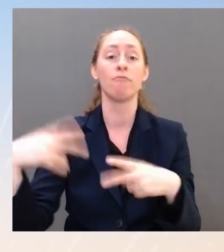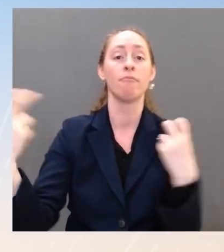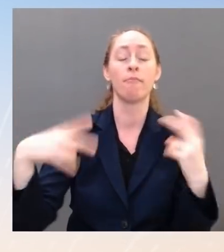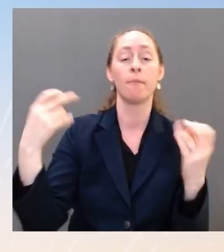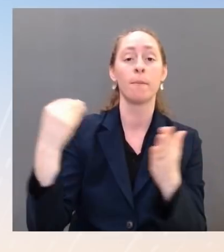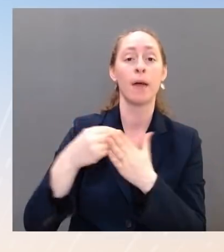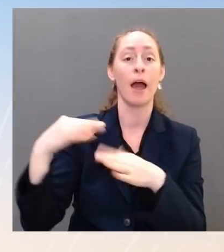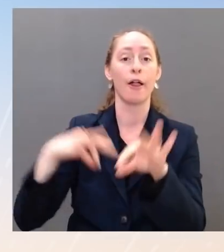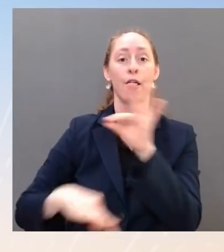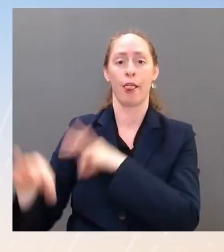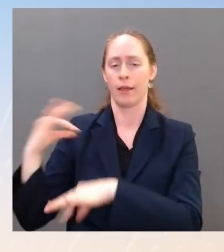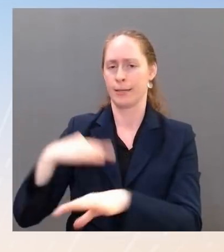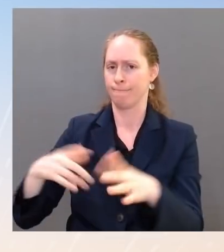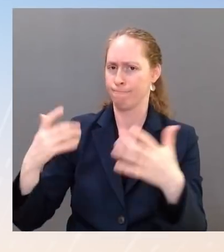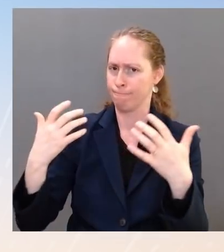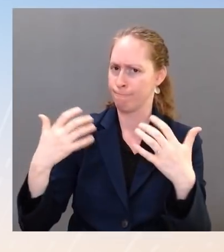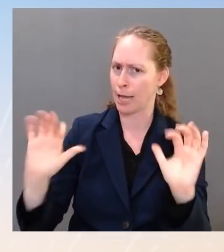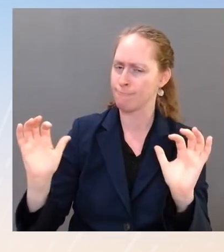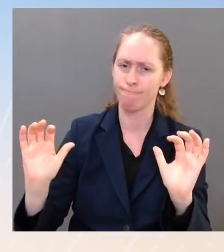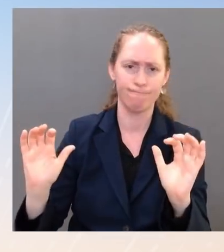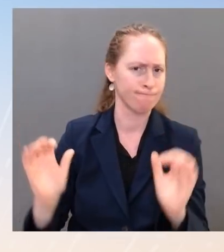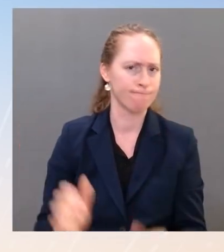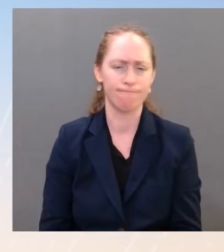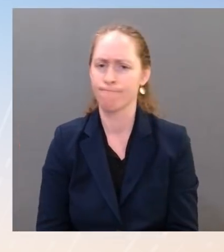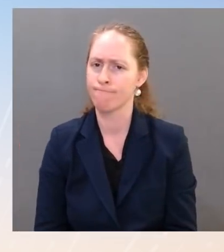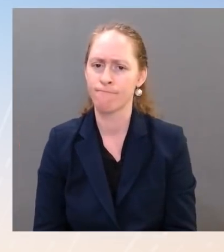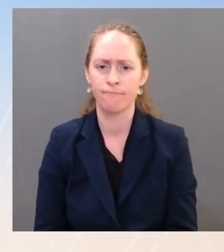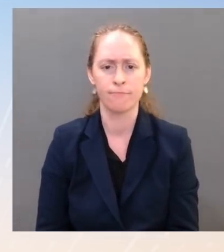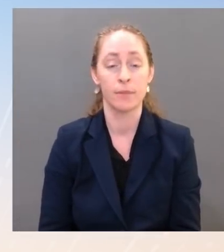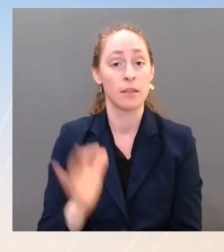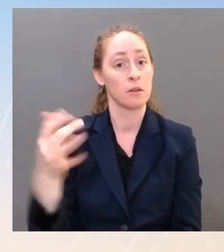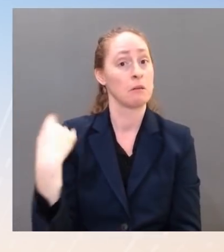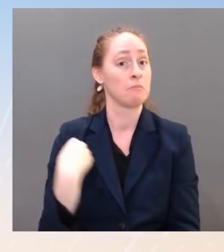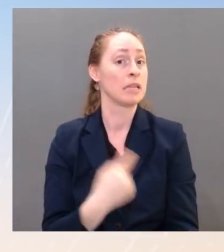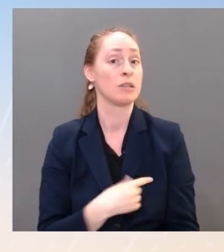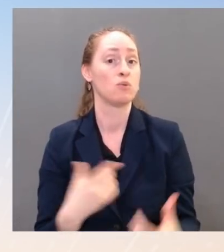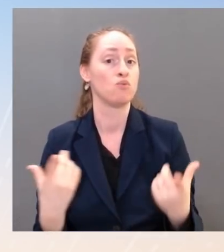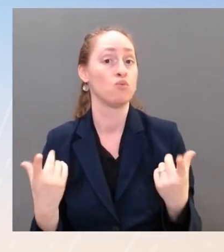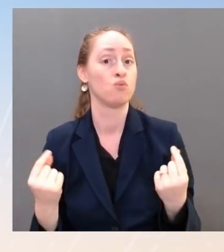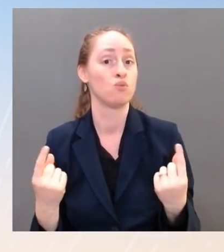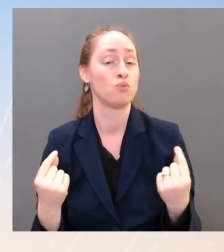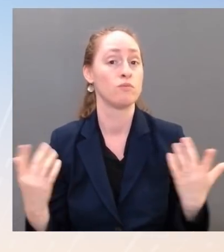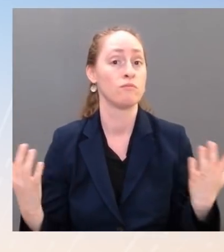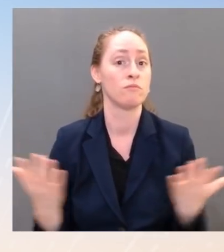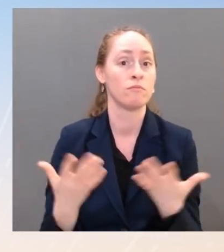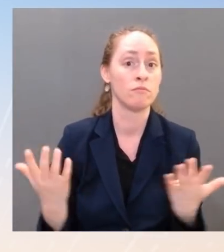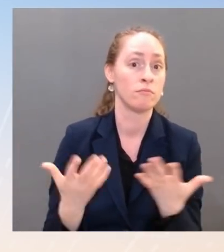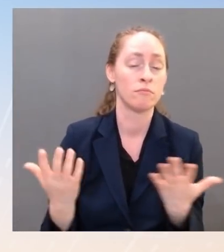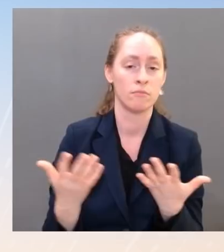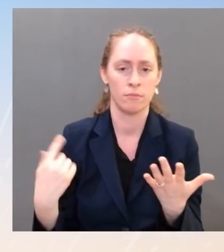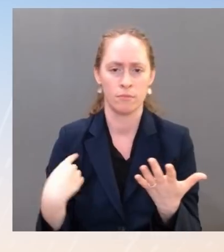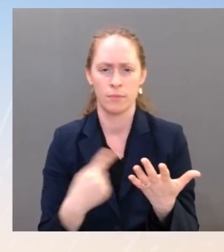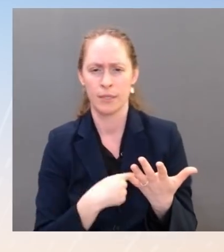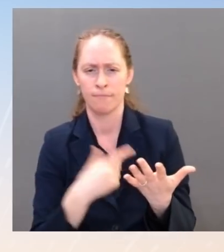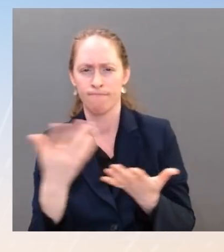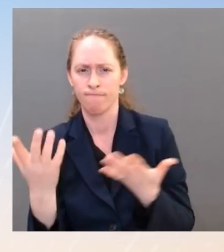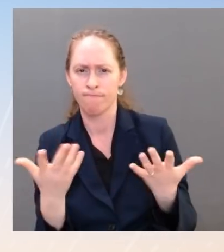One of the first things that we did was begin to engage with them with the director of OMB, Shalanda, and her team with Jason Miller,